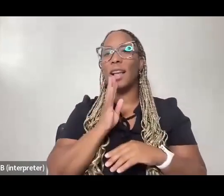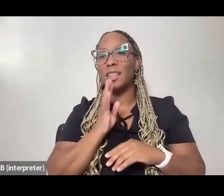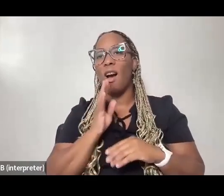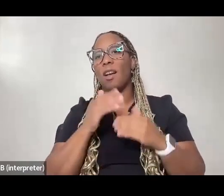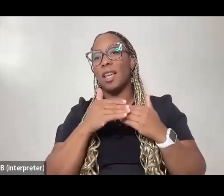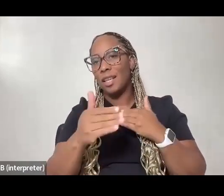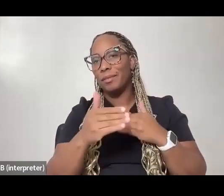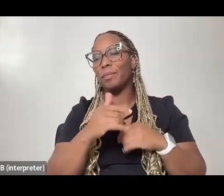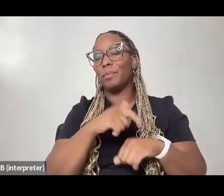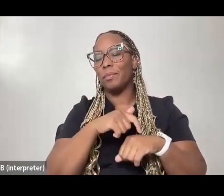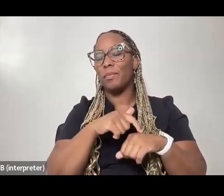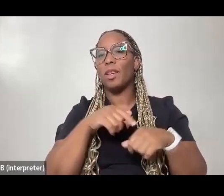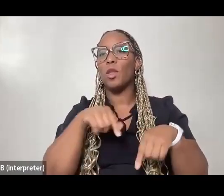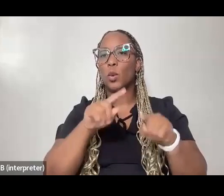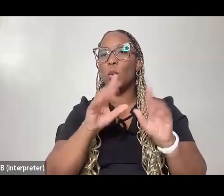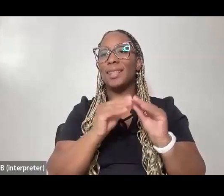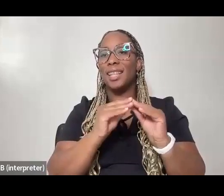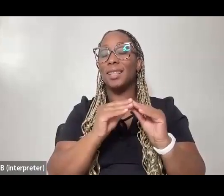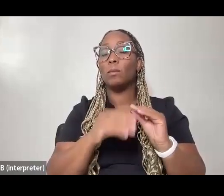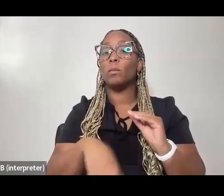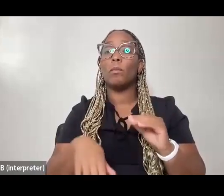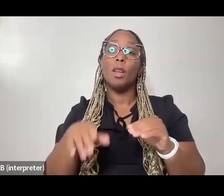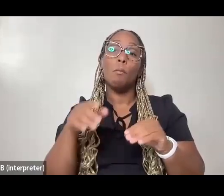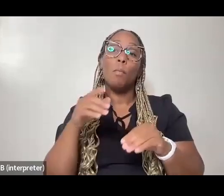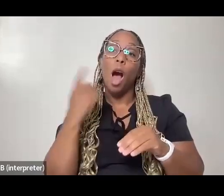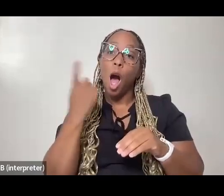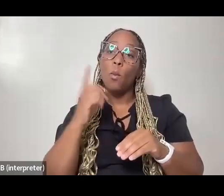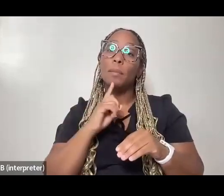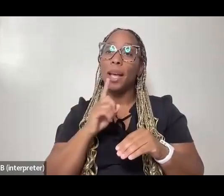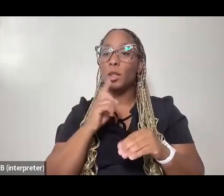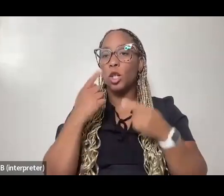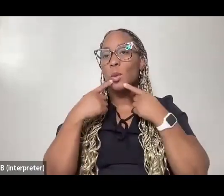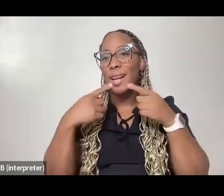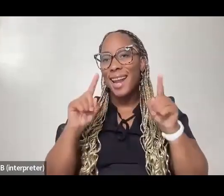rest of the time throughout a session. But we do always make sure to announce ourselves and that is